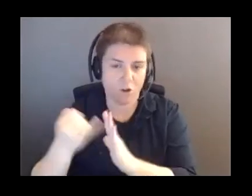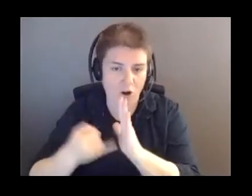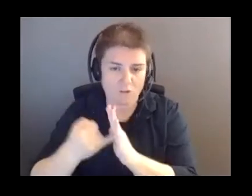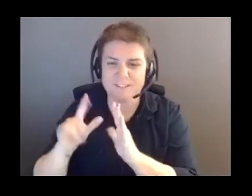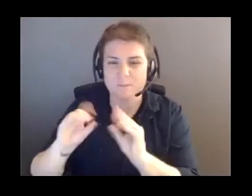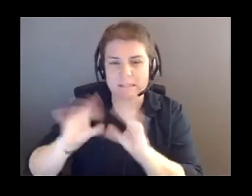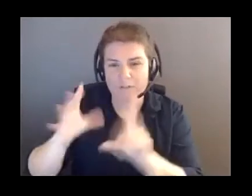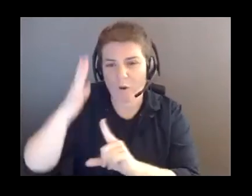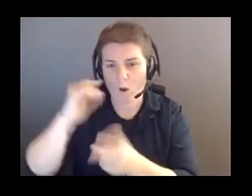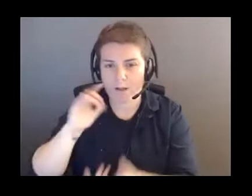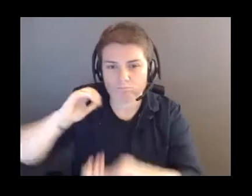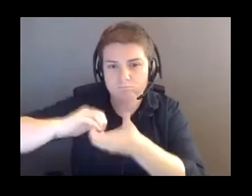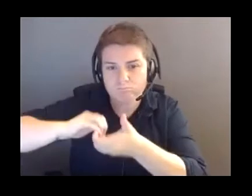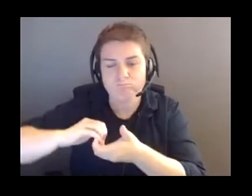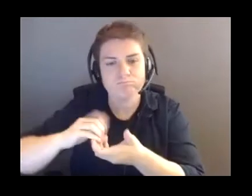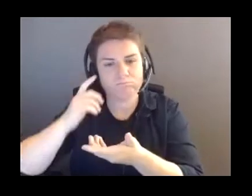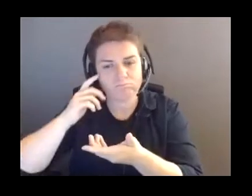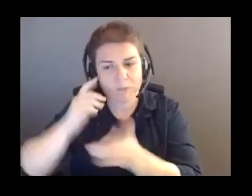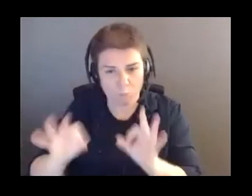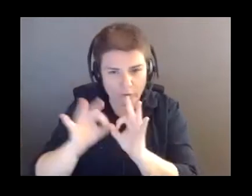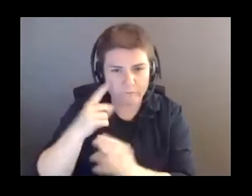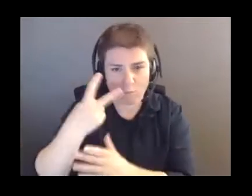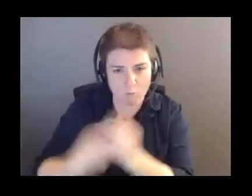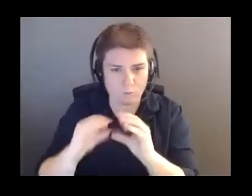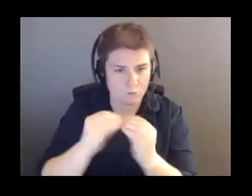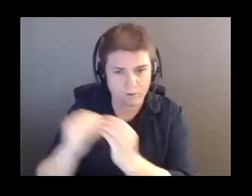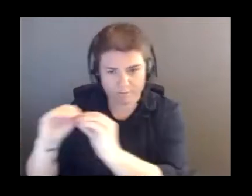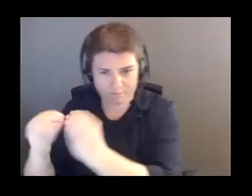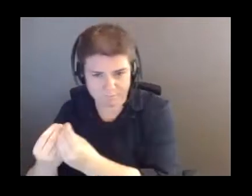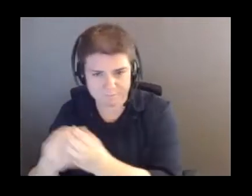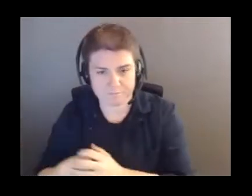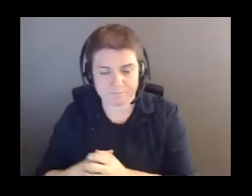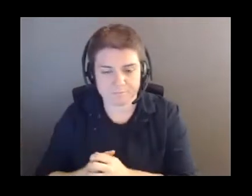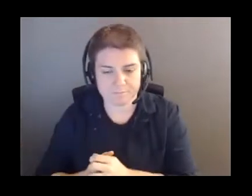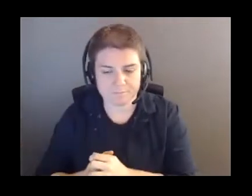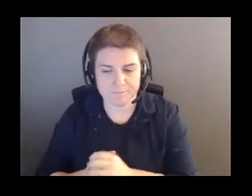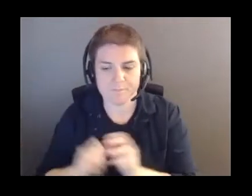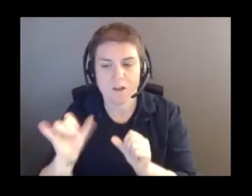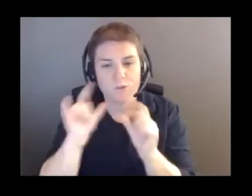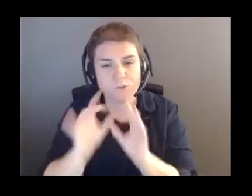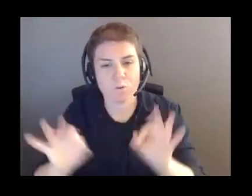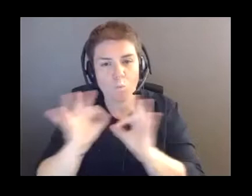partnership is meaningful to both organizations. It is also important that it is clearly stated